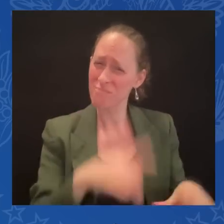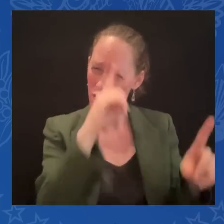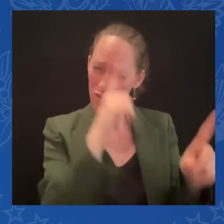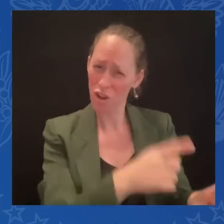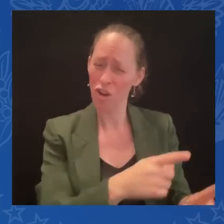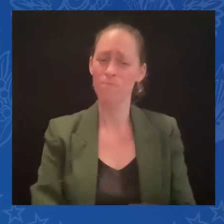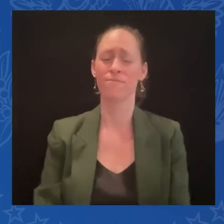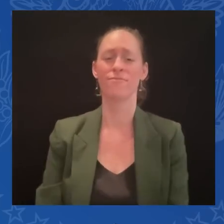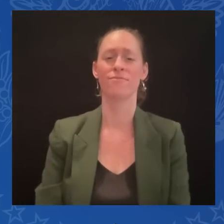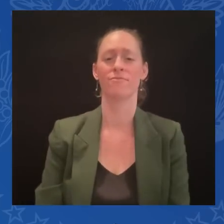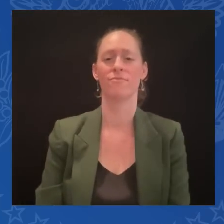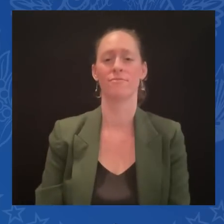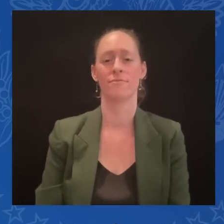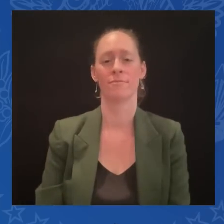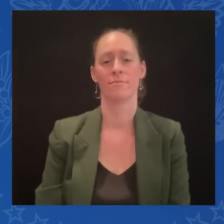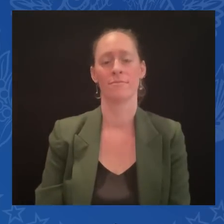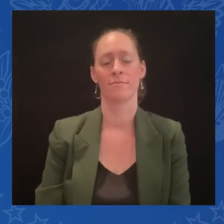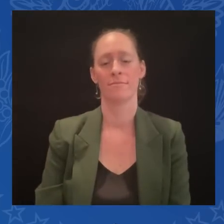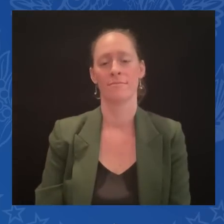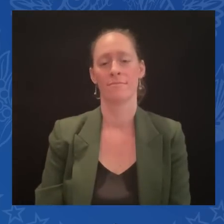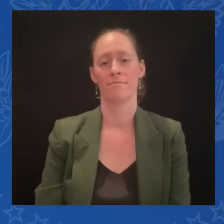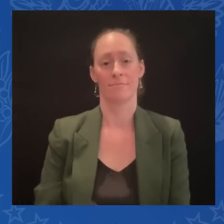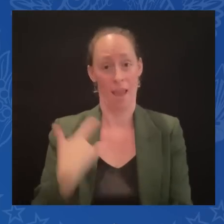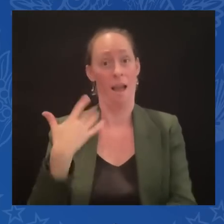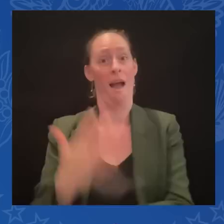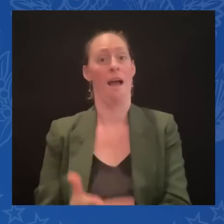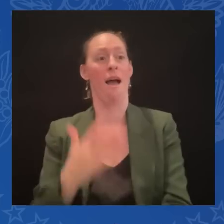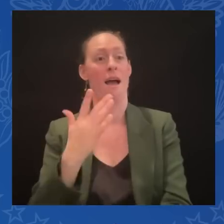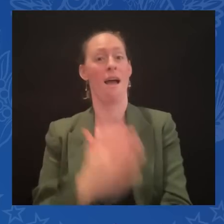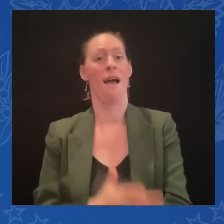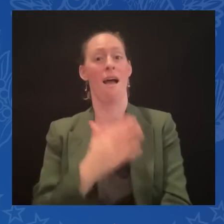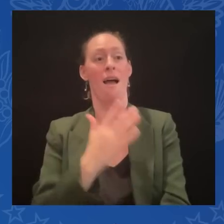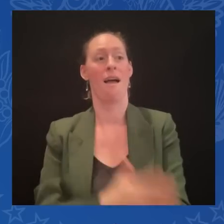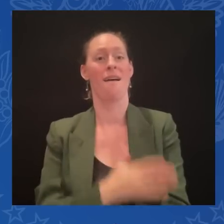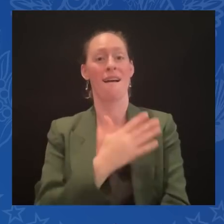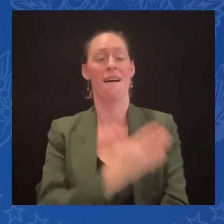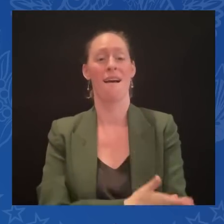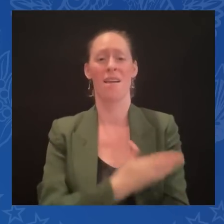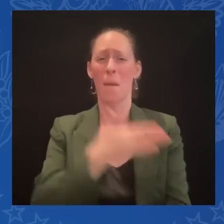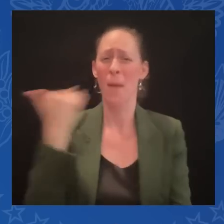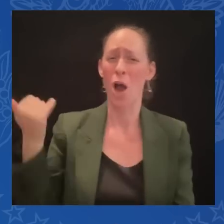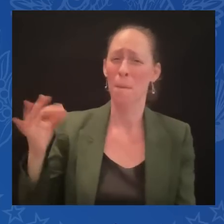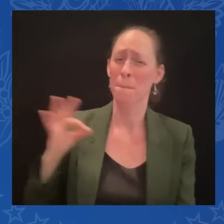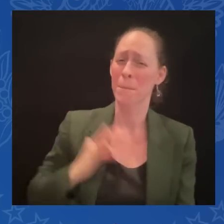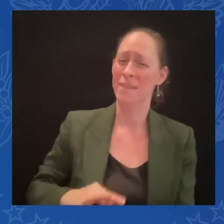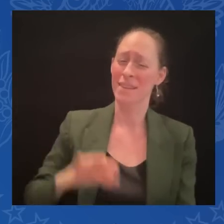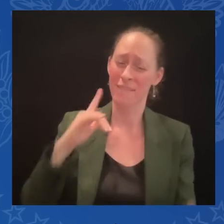all of America. Let me close with this. I'm not here to declare victory on the economy.